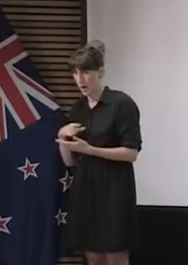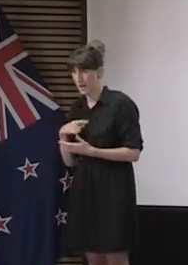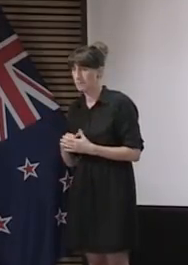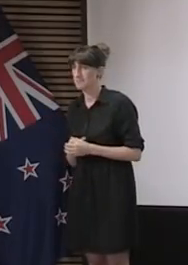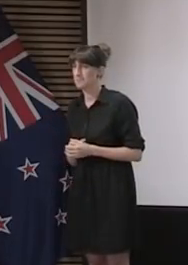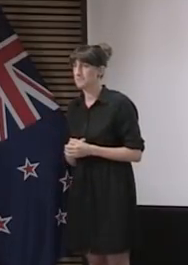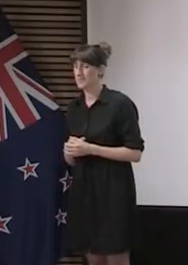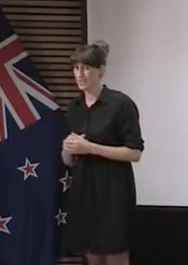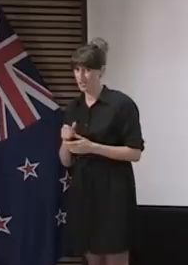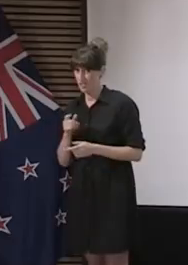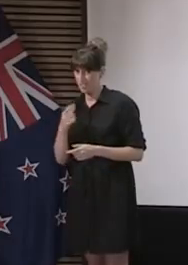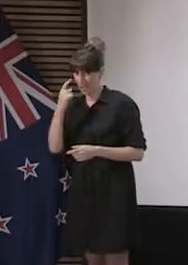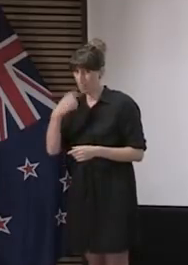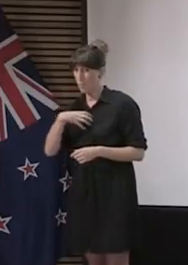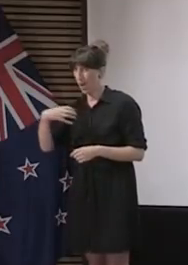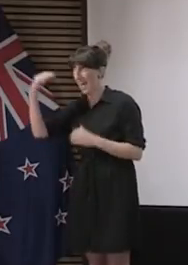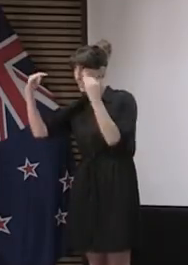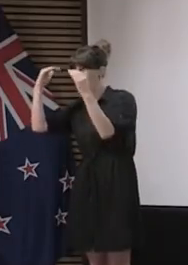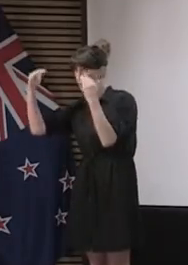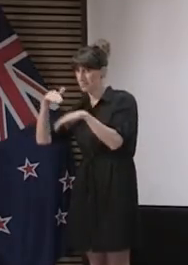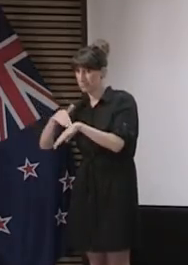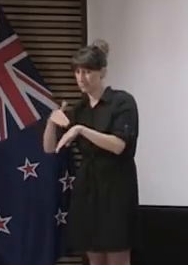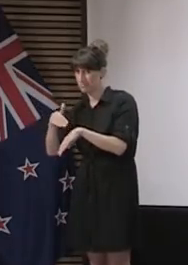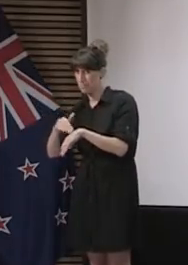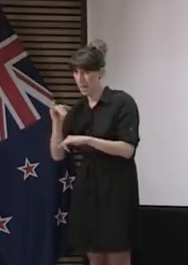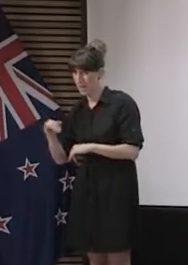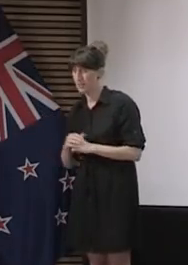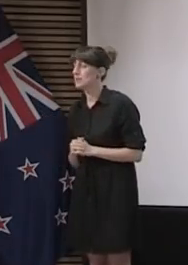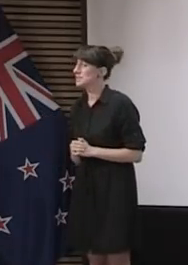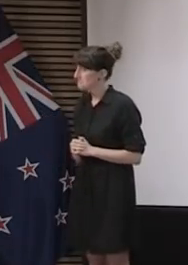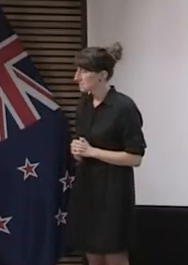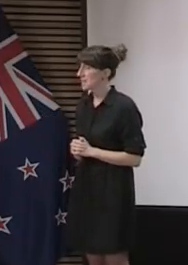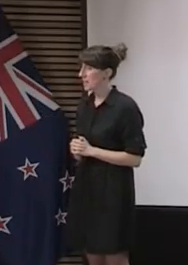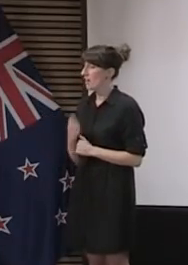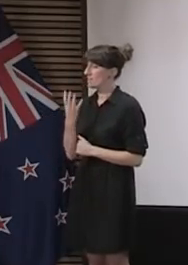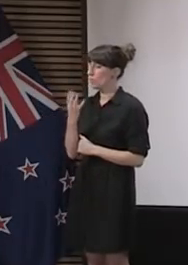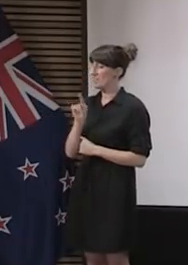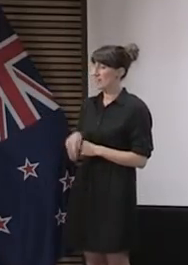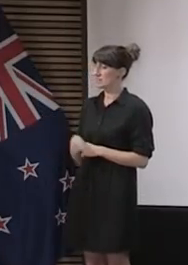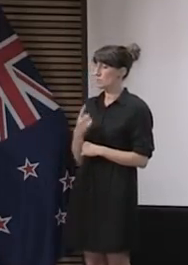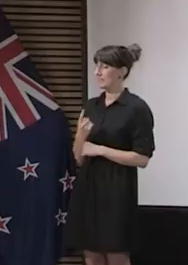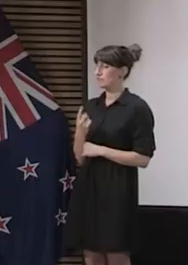I would saybased on that because in totalwe have had 4, 128 breaches